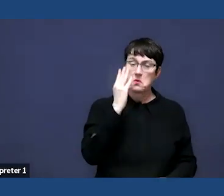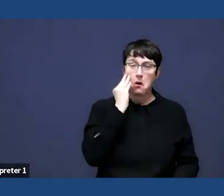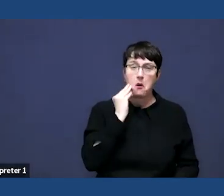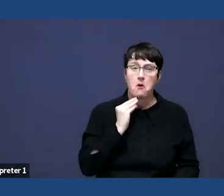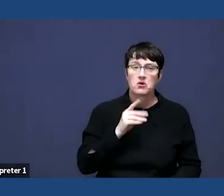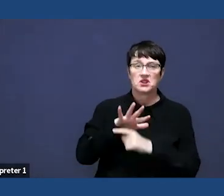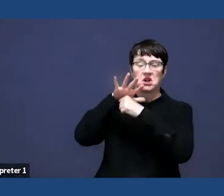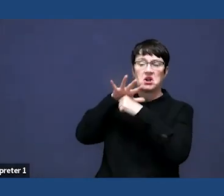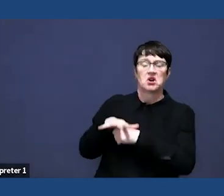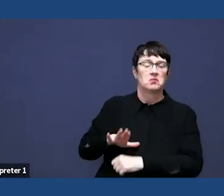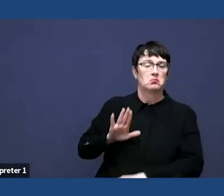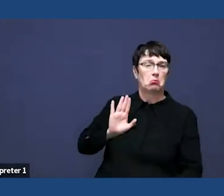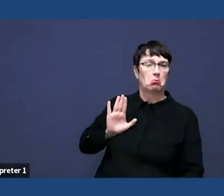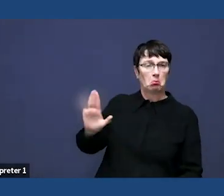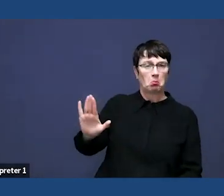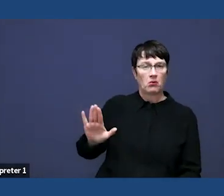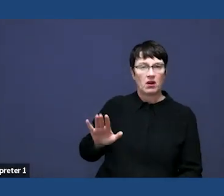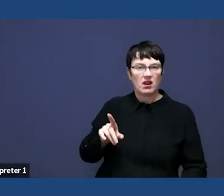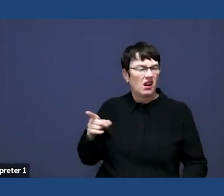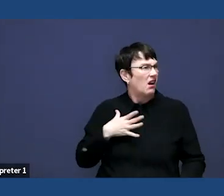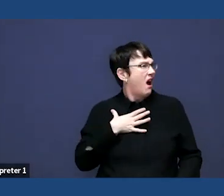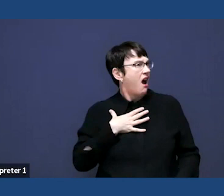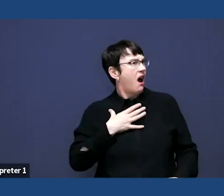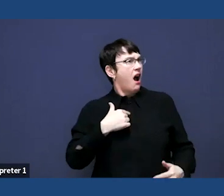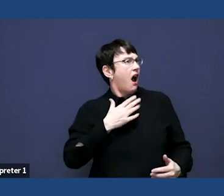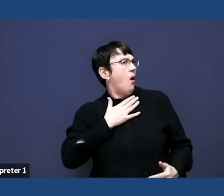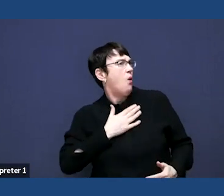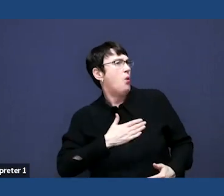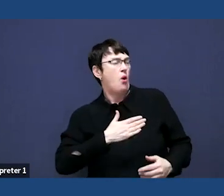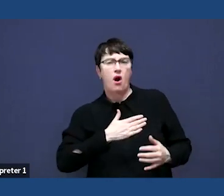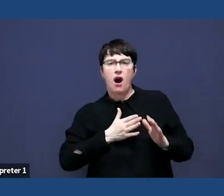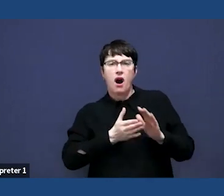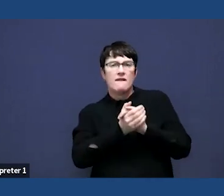what is your last word that you want to bring into society?